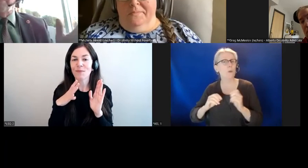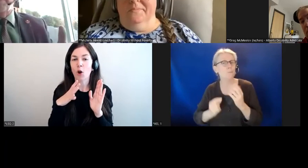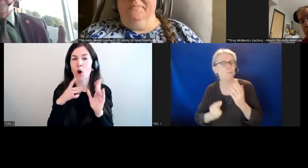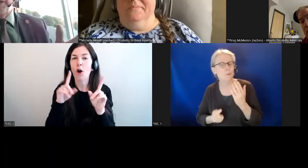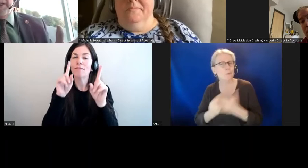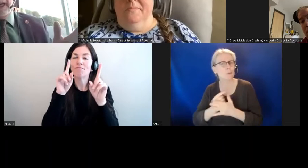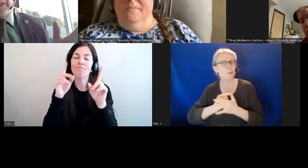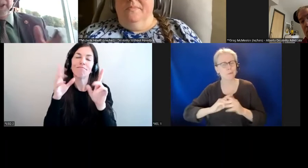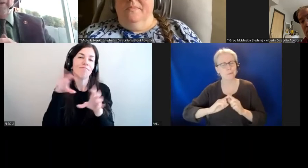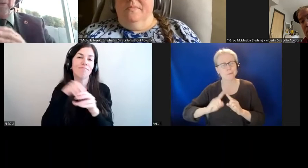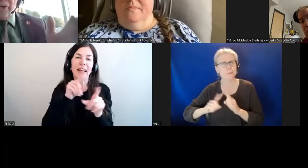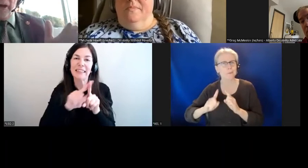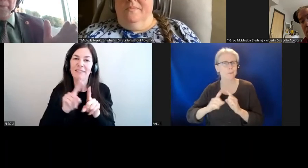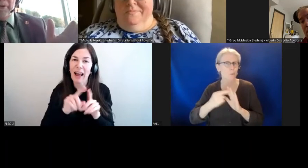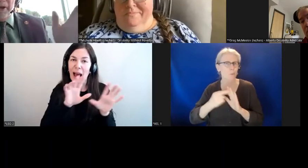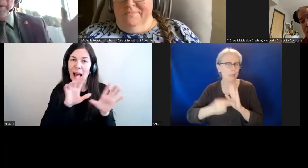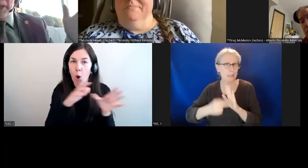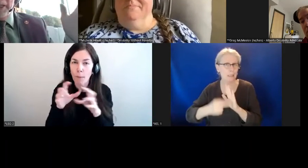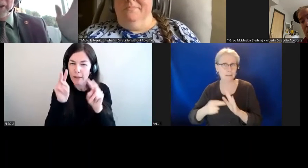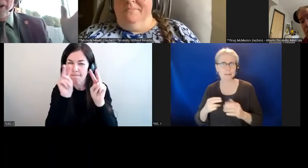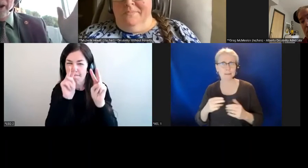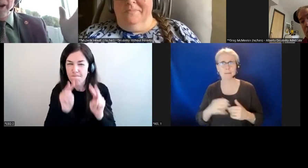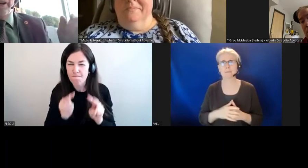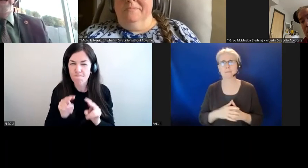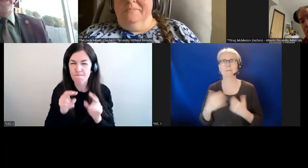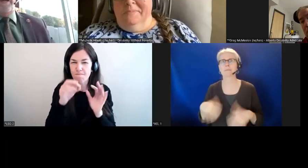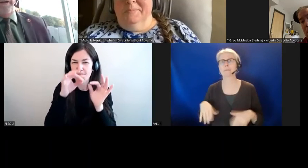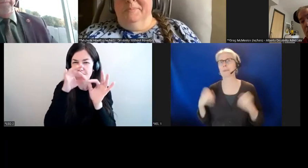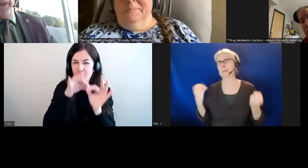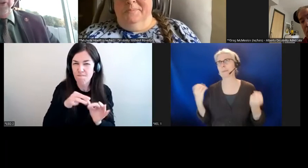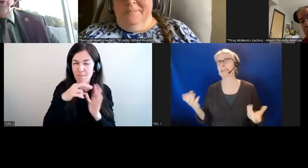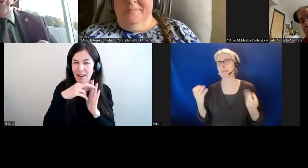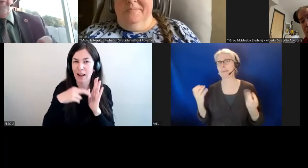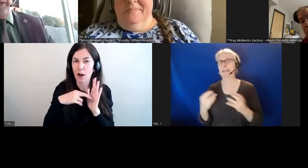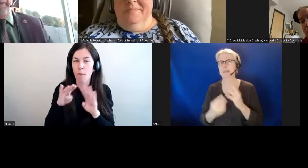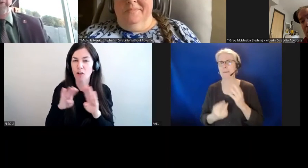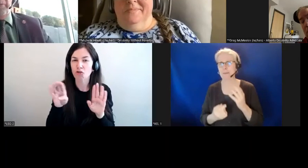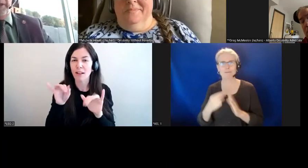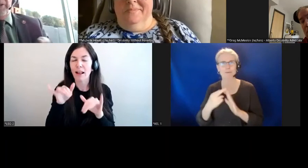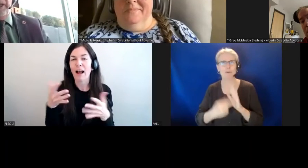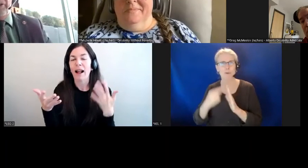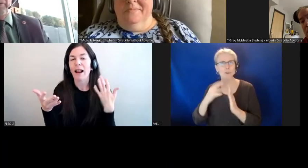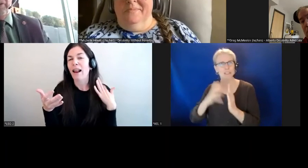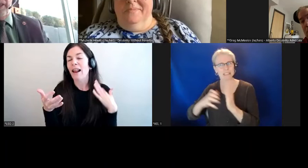BUT THAT'S A MIGHTY BIG TASK IF I DESCRIBE HOW MANY THERE ARE. WE WOULD BE ABLE TO ATENTIVE.